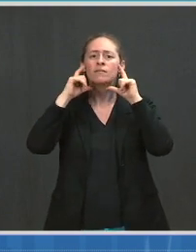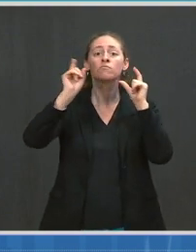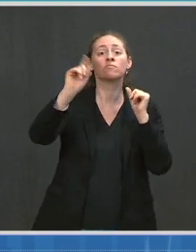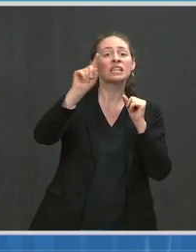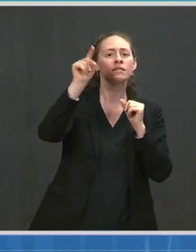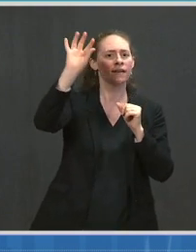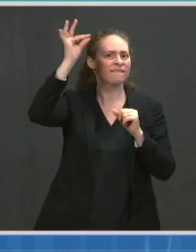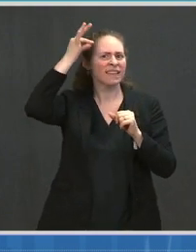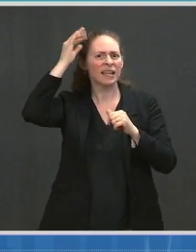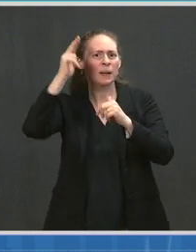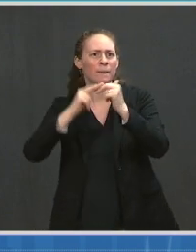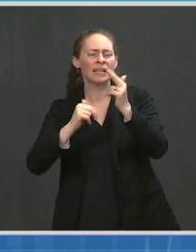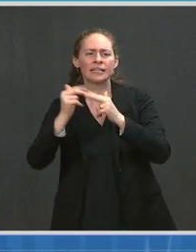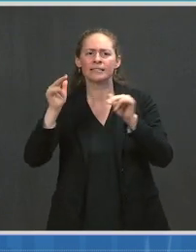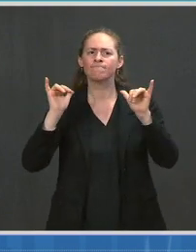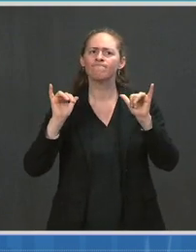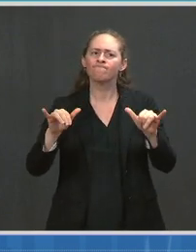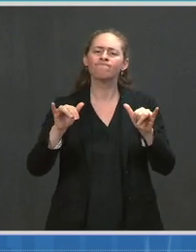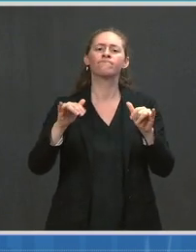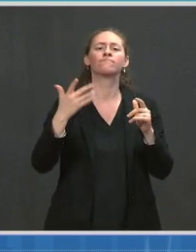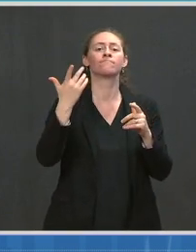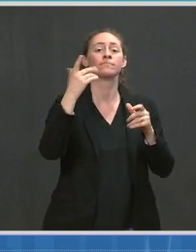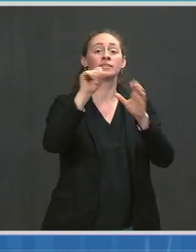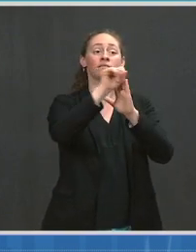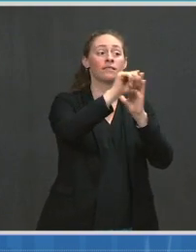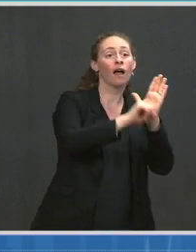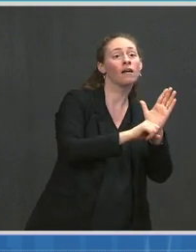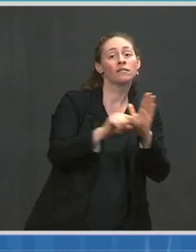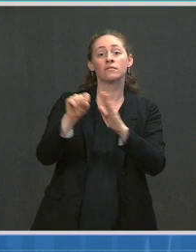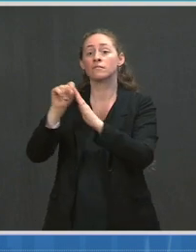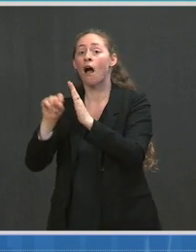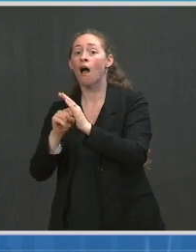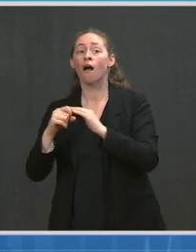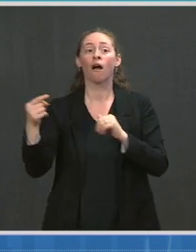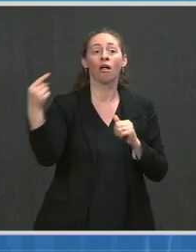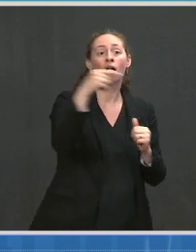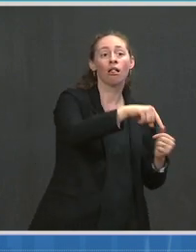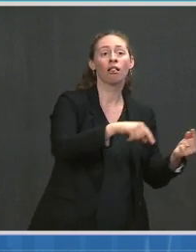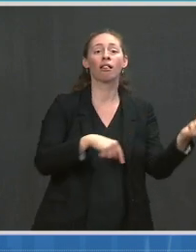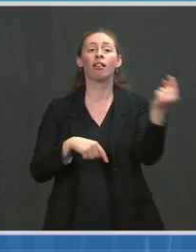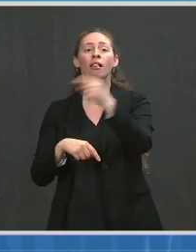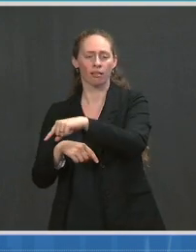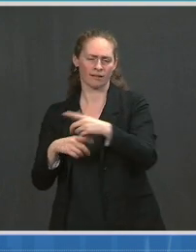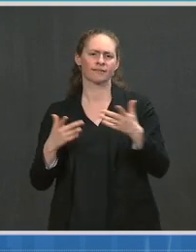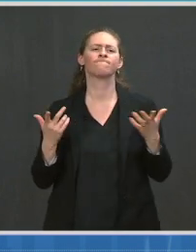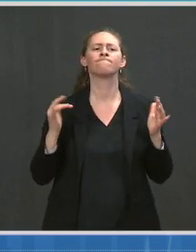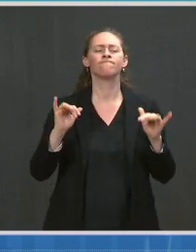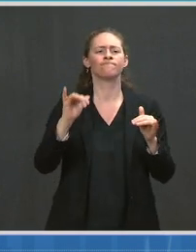We're on weekly governors calls to encourage them to hold on for just a little while longer.